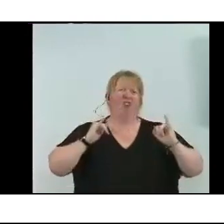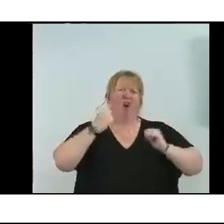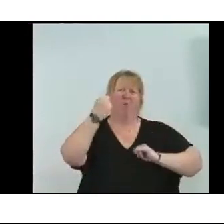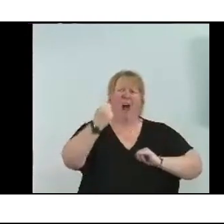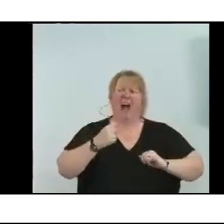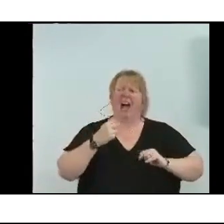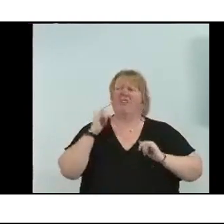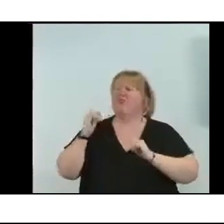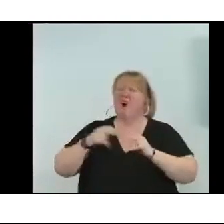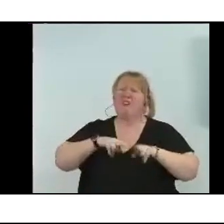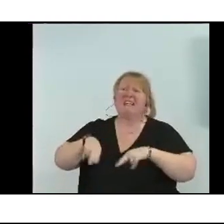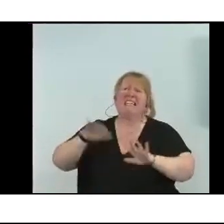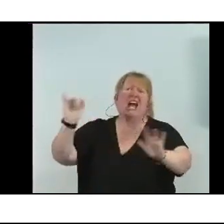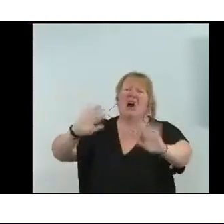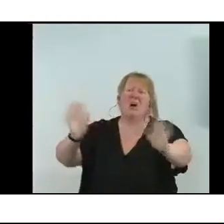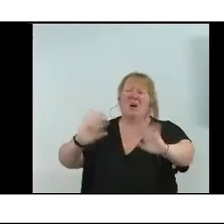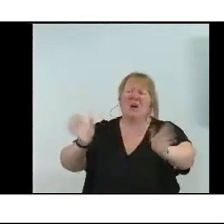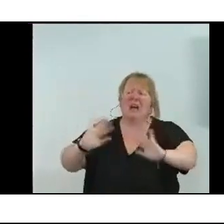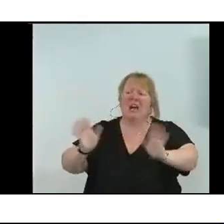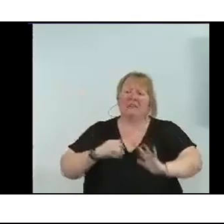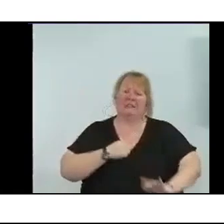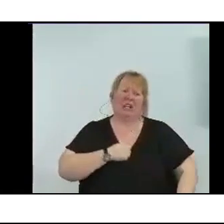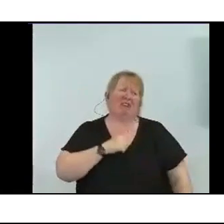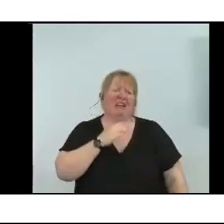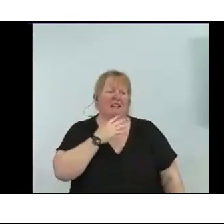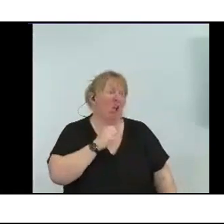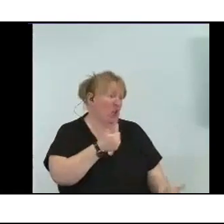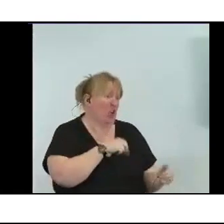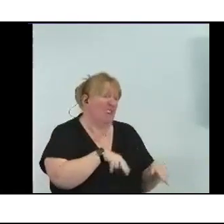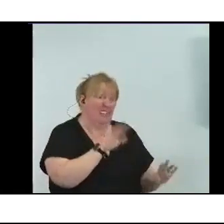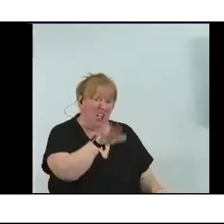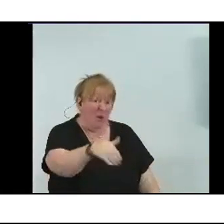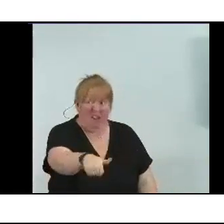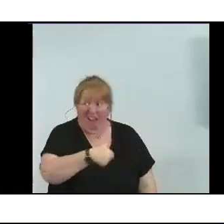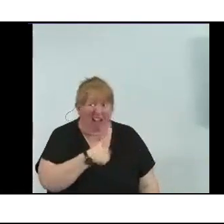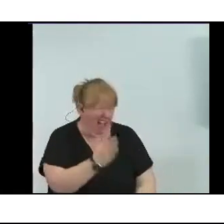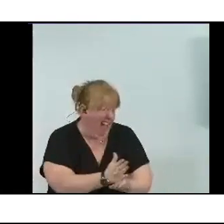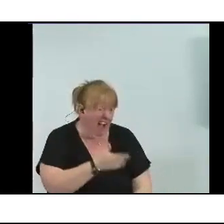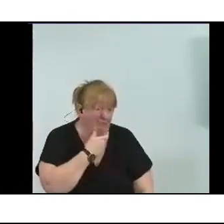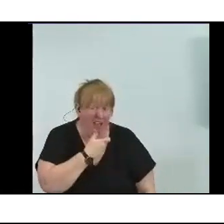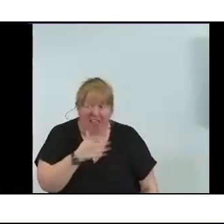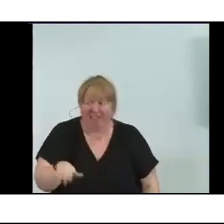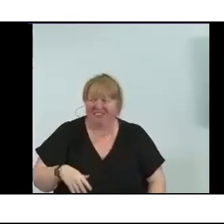That's the wrong video. CHARLIE: It's a good video, though! That's me.